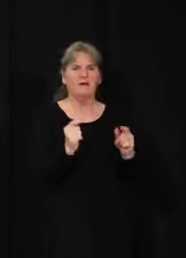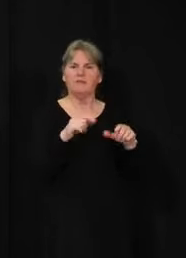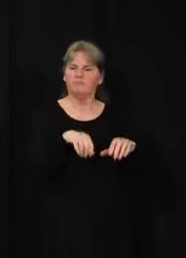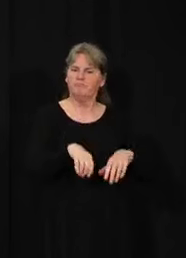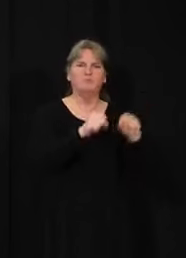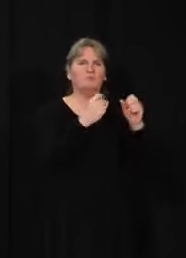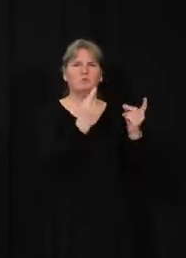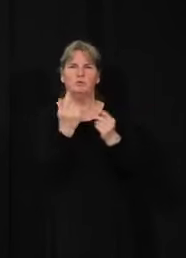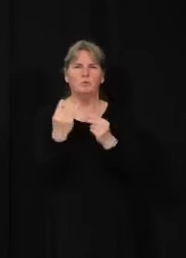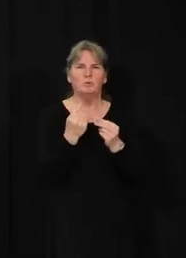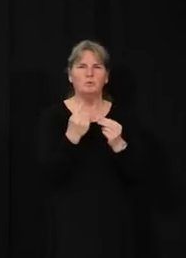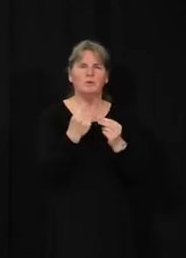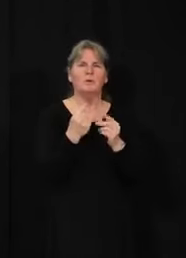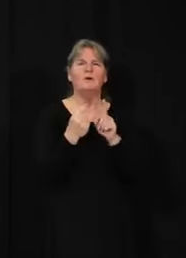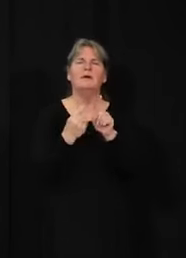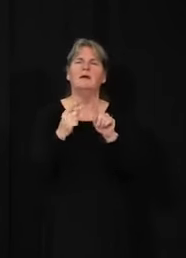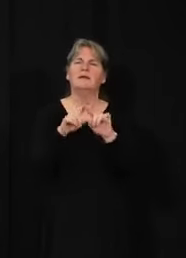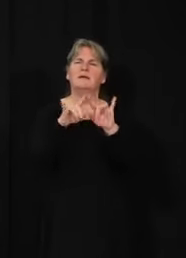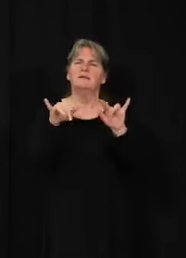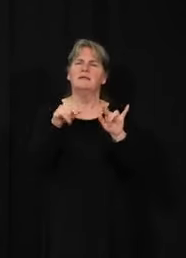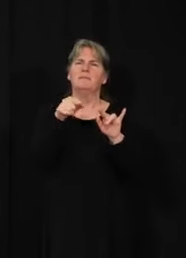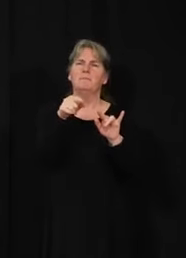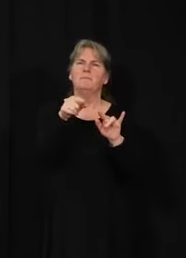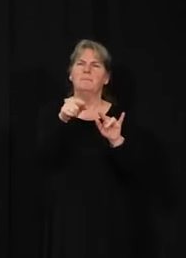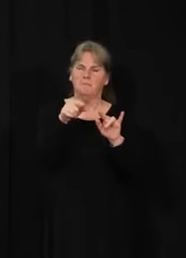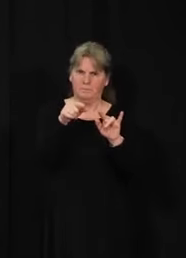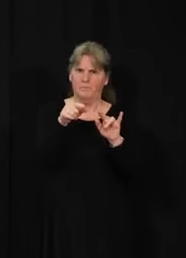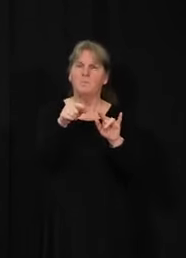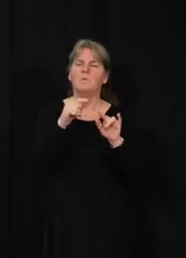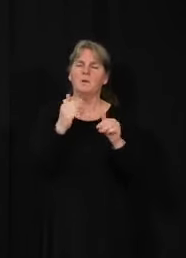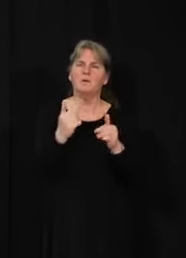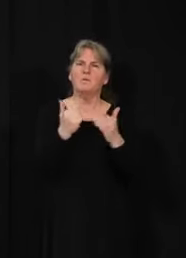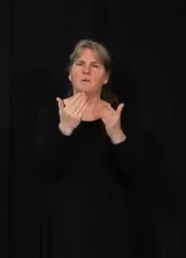by case basis. We saw a similar provision with recommendations at the border